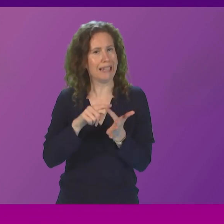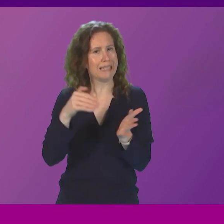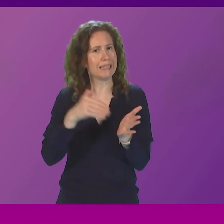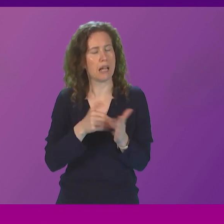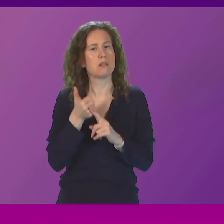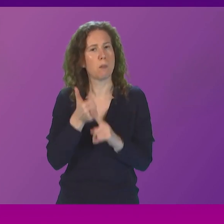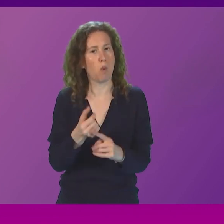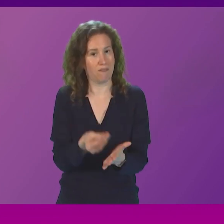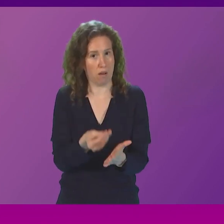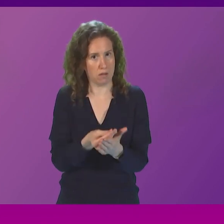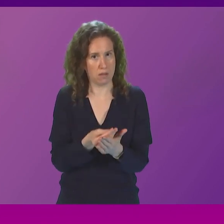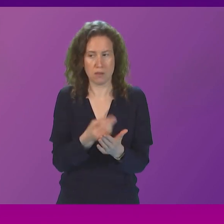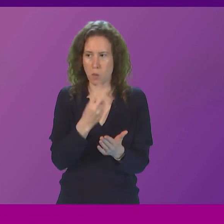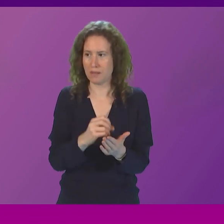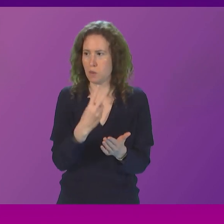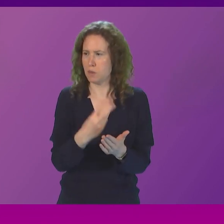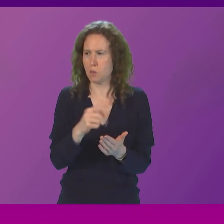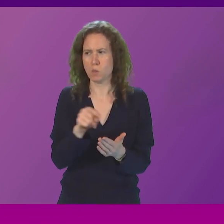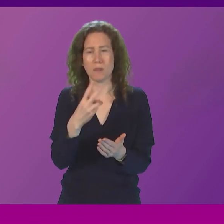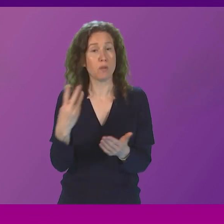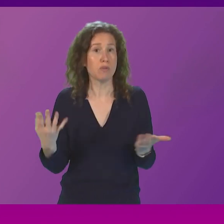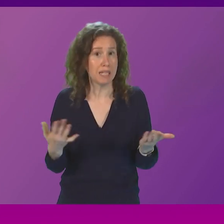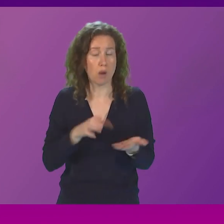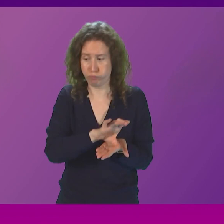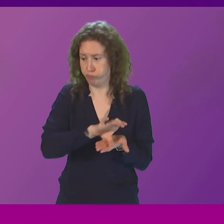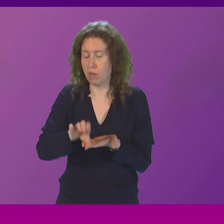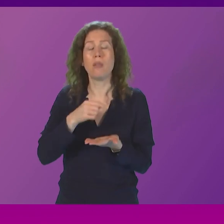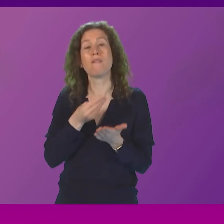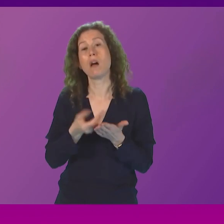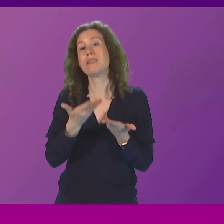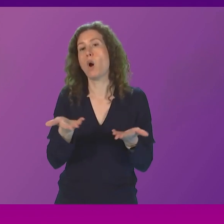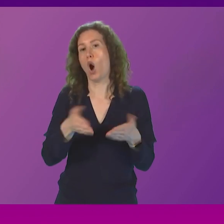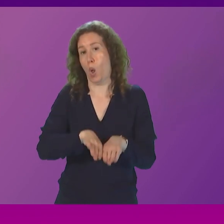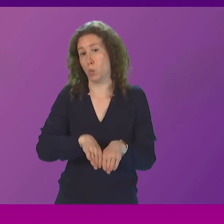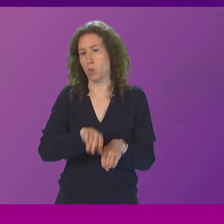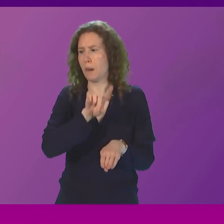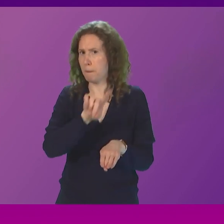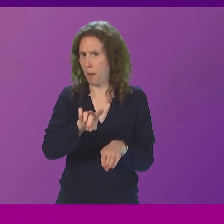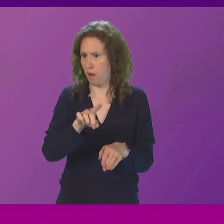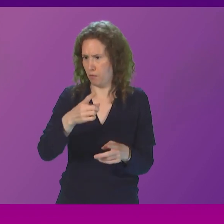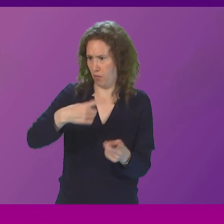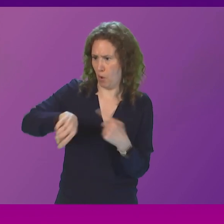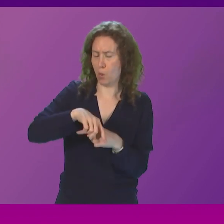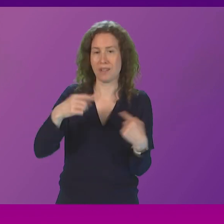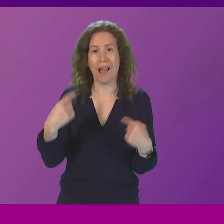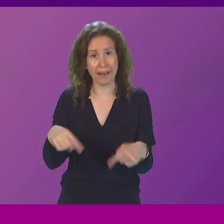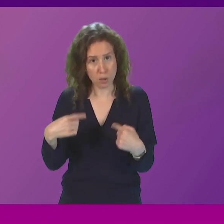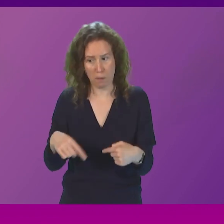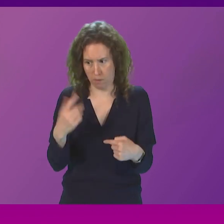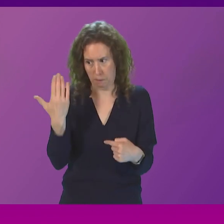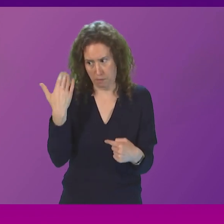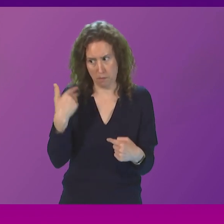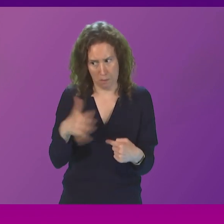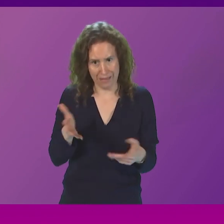Although that fund has now closed, those who were eligible were encouraged to register